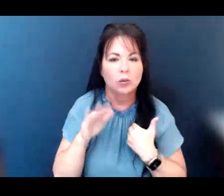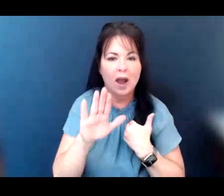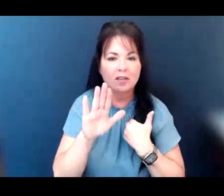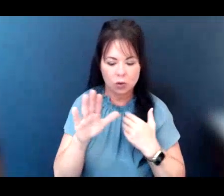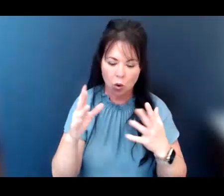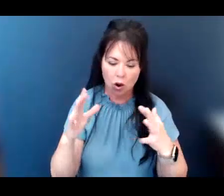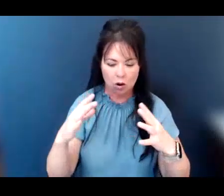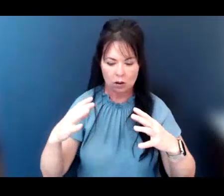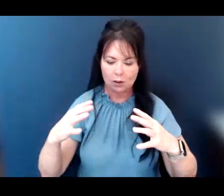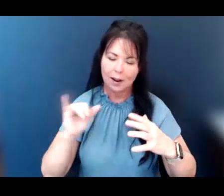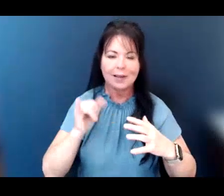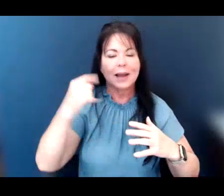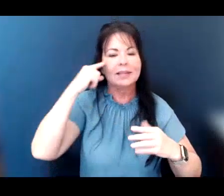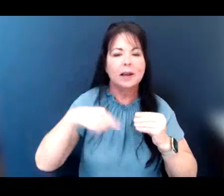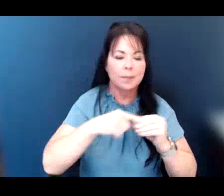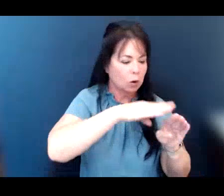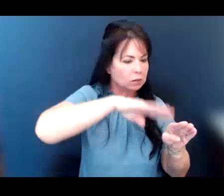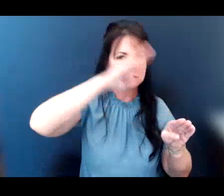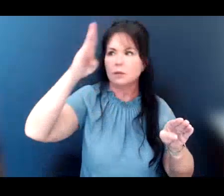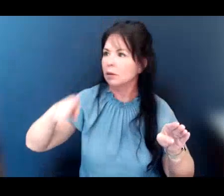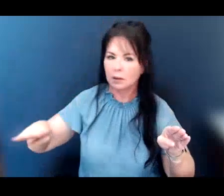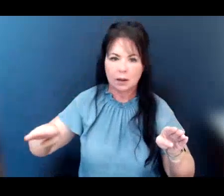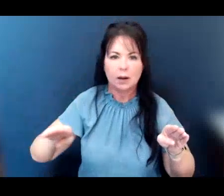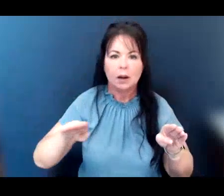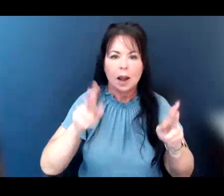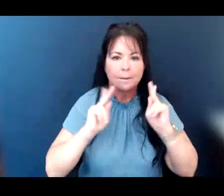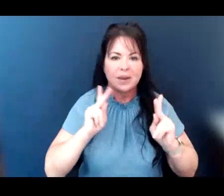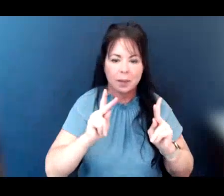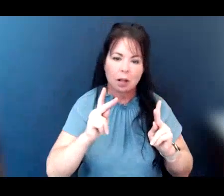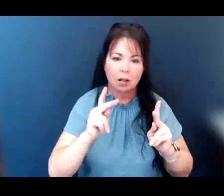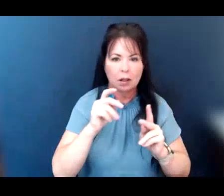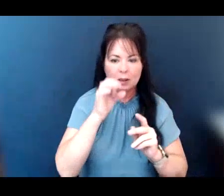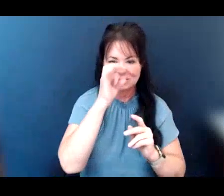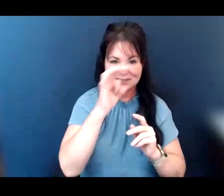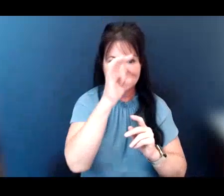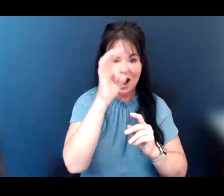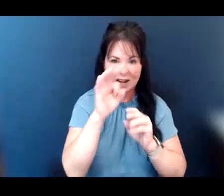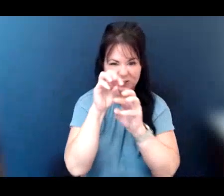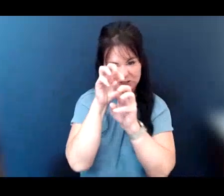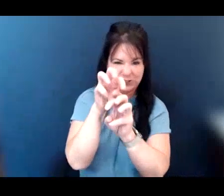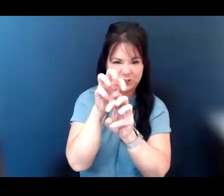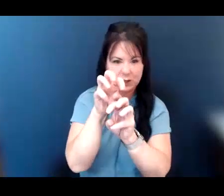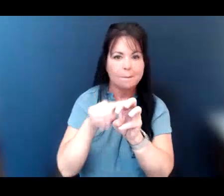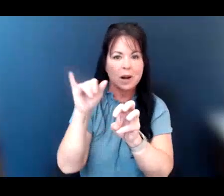And those outlying dots typically are people with disability who don't share a lot of the commonality with people inside the center.